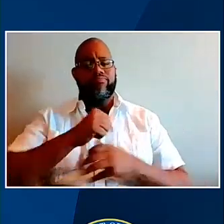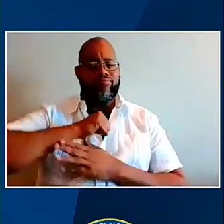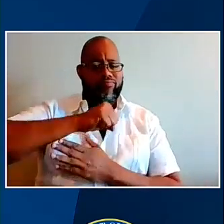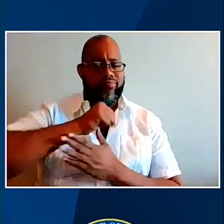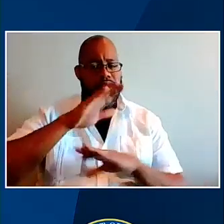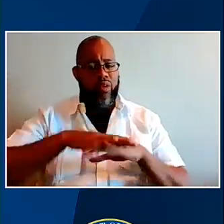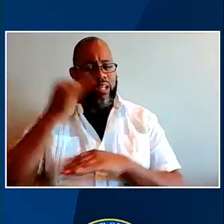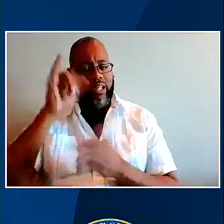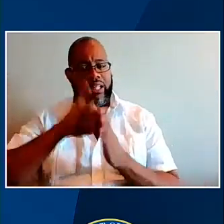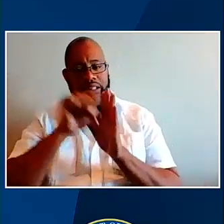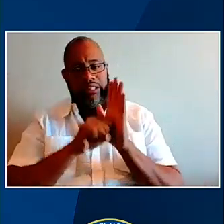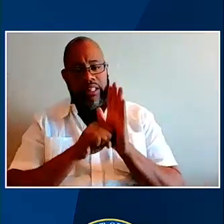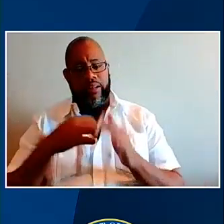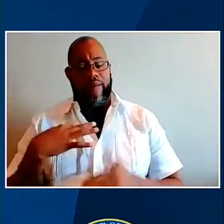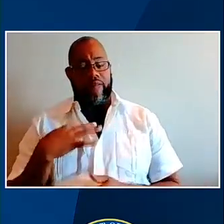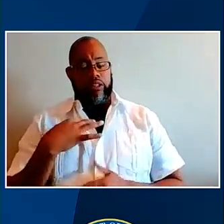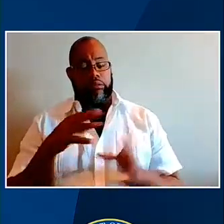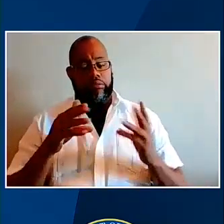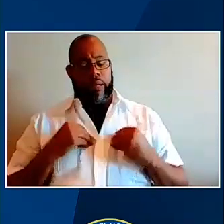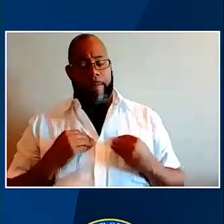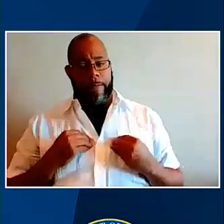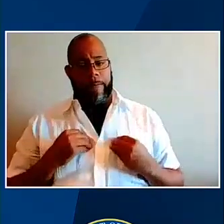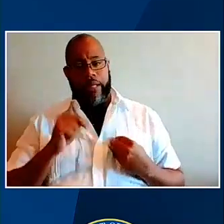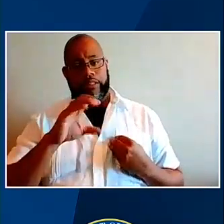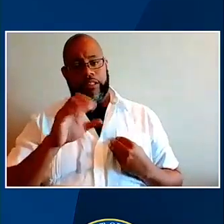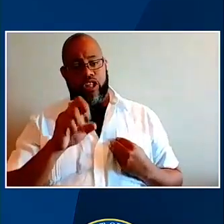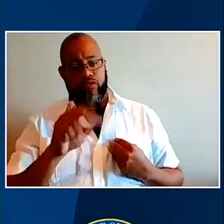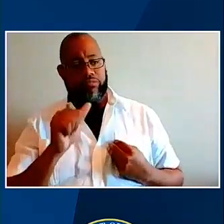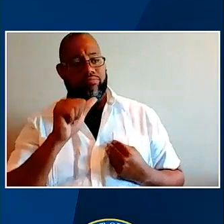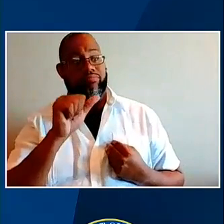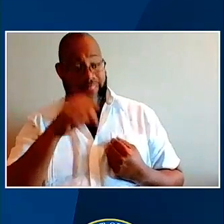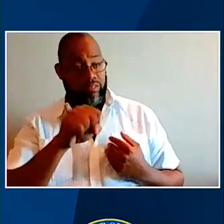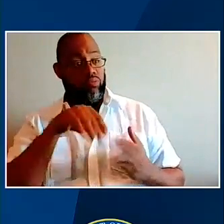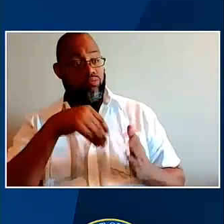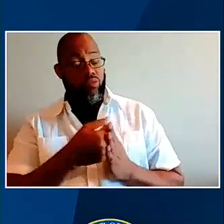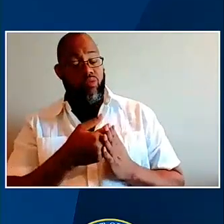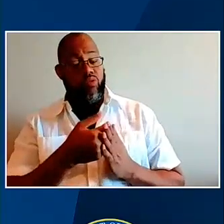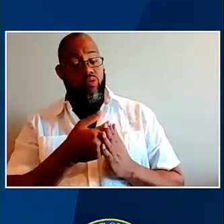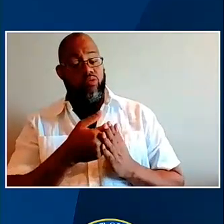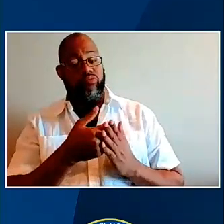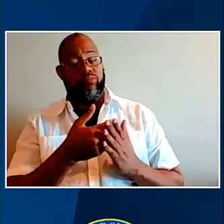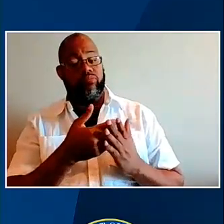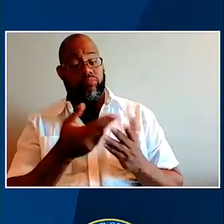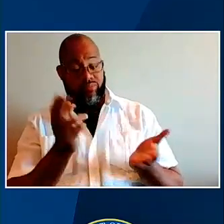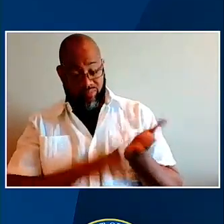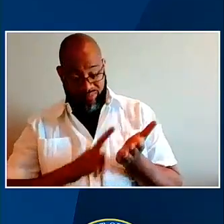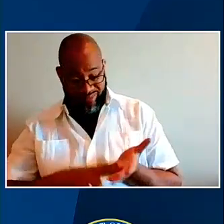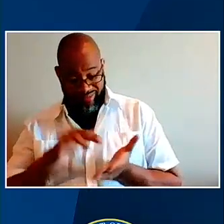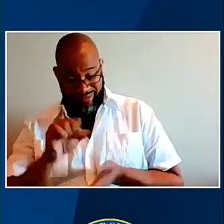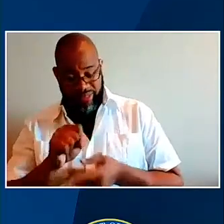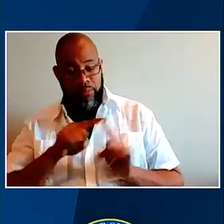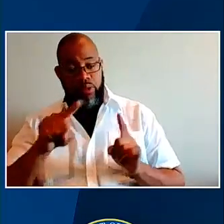states voluntarily accepted NC-SARA. Yes, they all complied, they all signed on, but one of the reasons is that